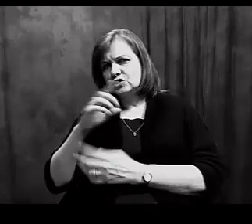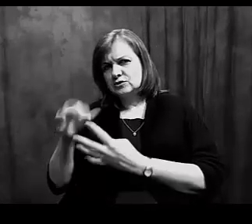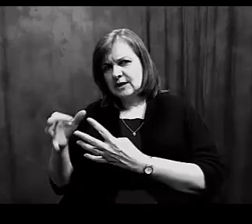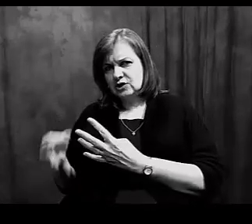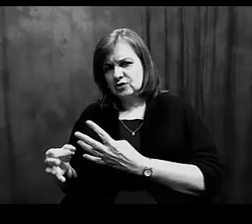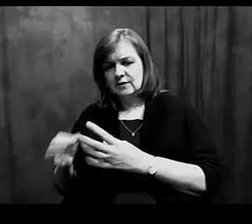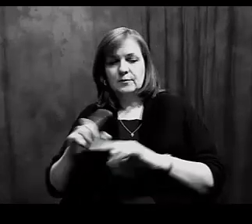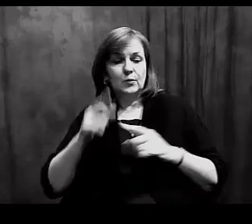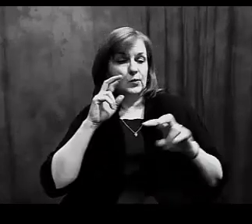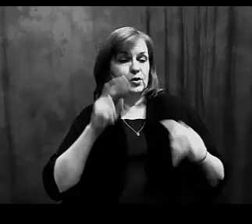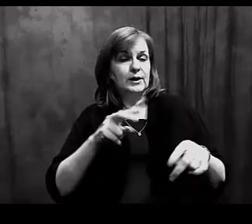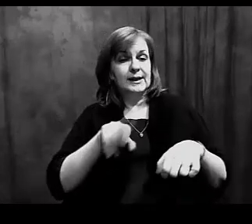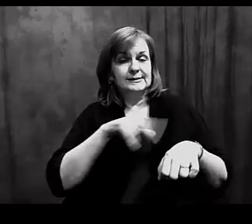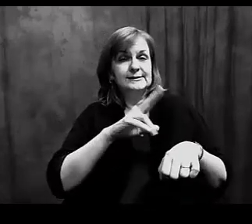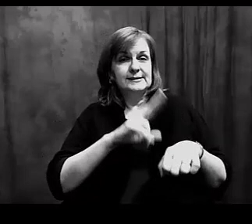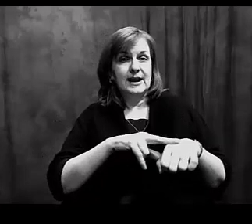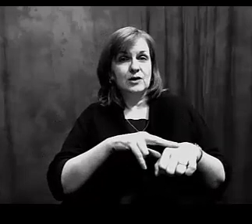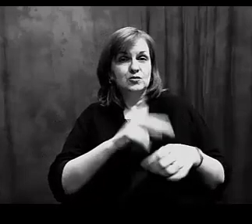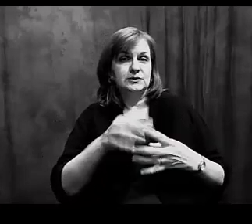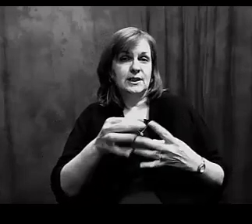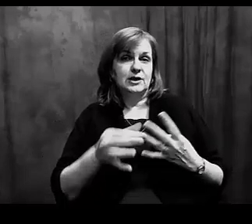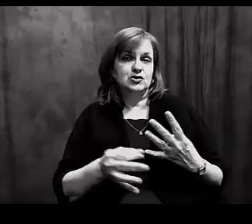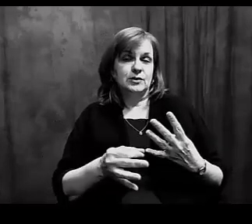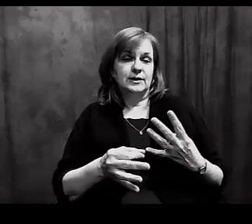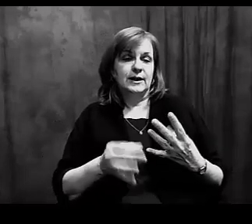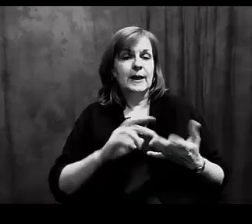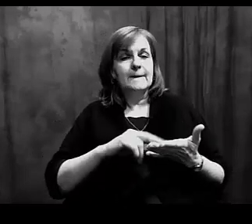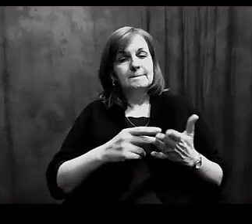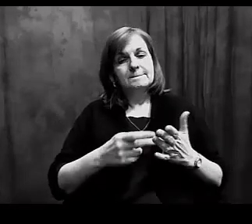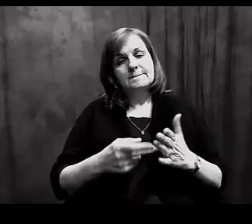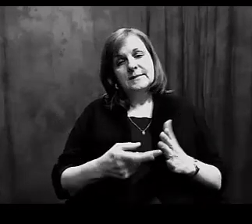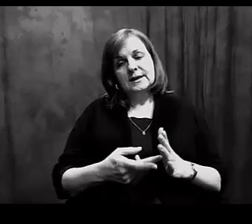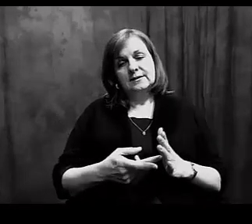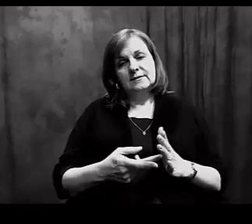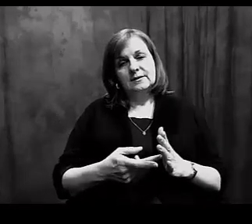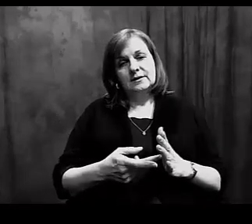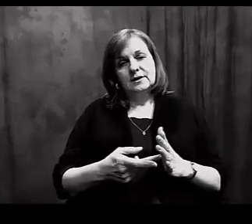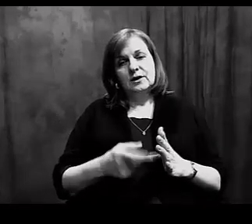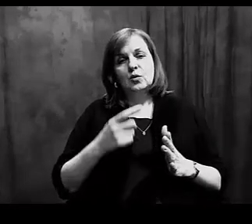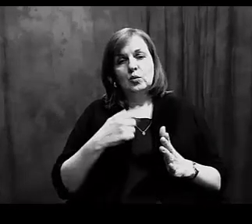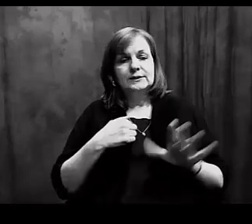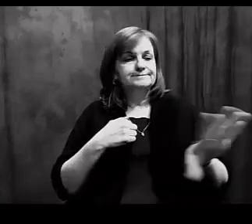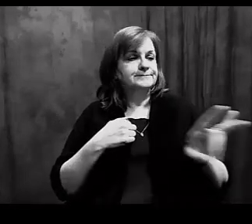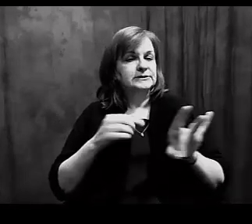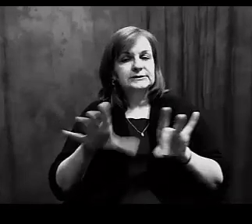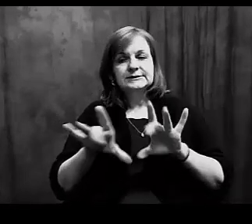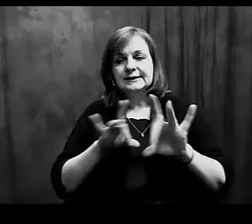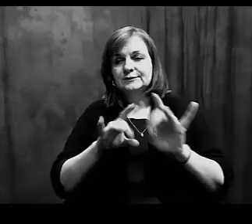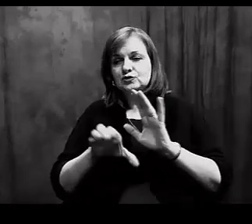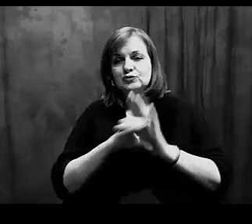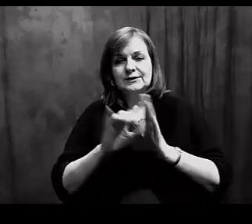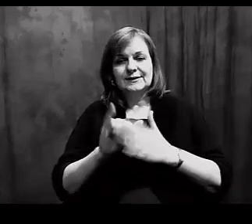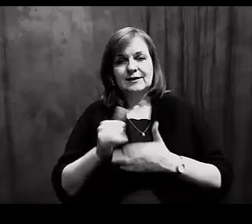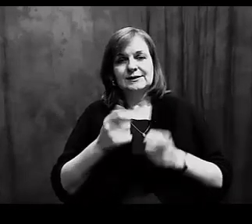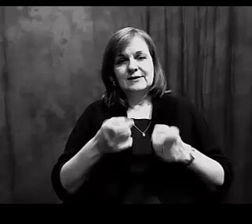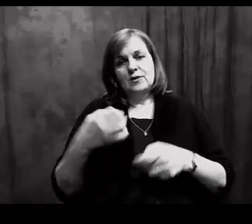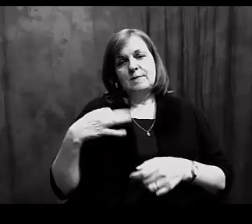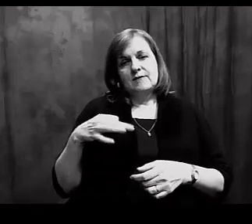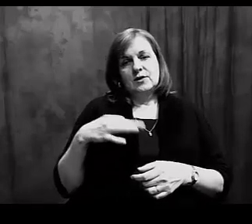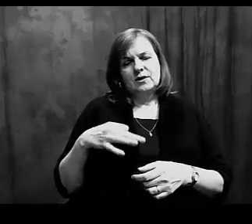but when we look at natural selection we're really looking at selecting advantageous traits